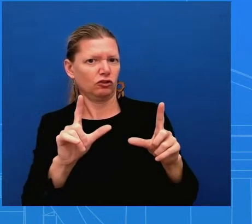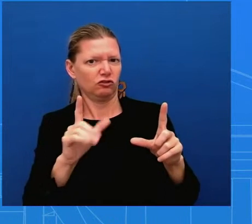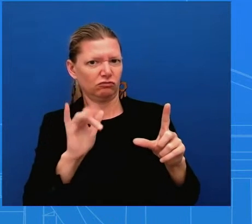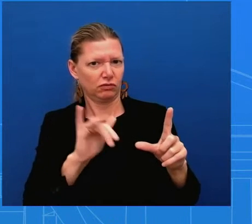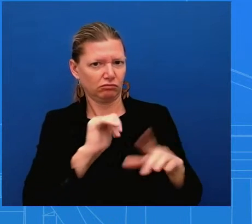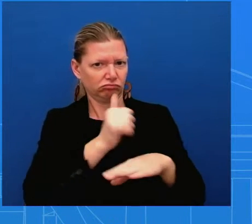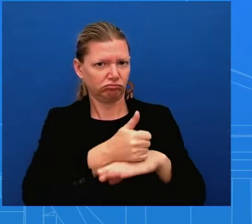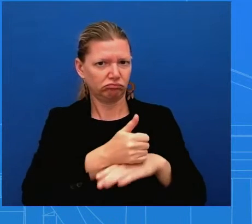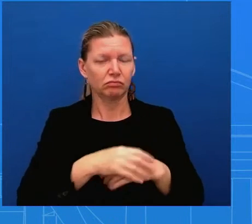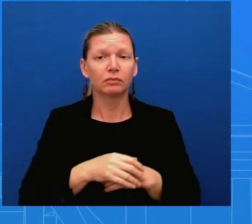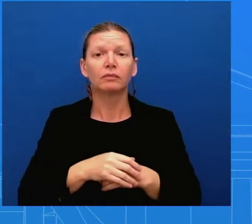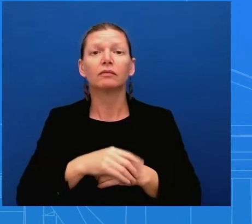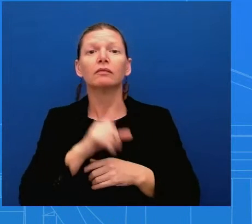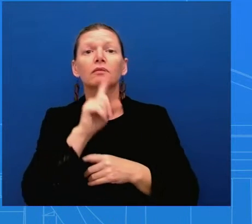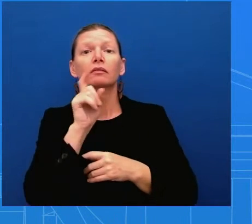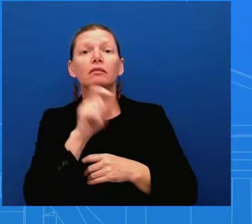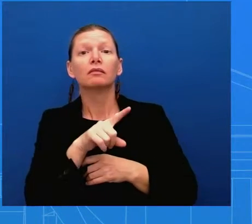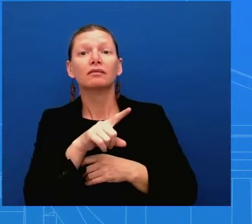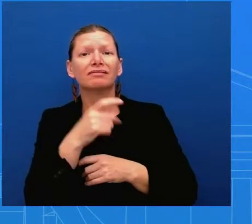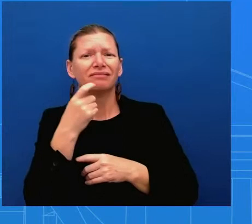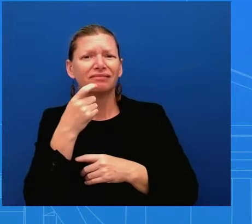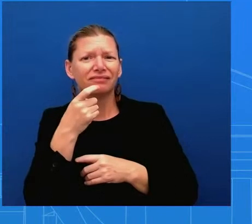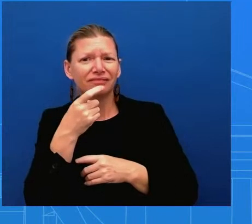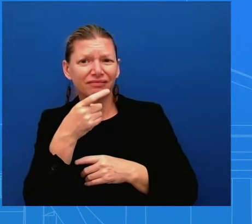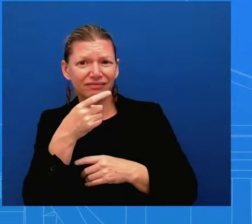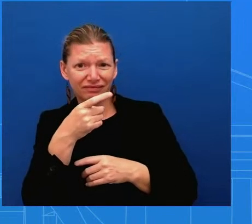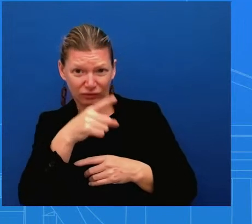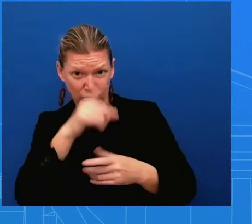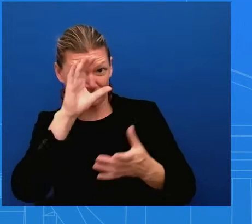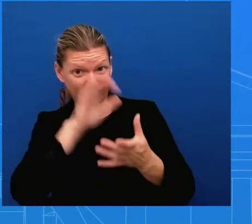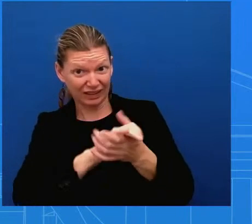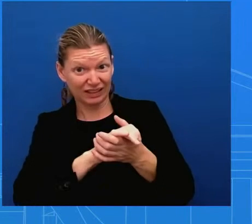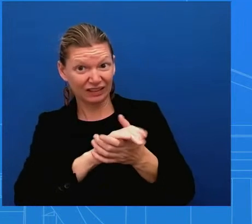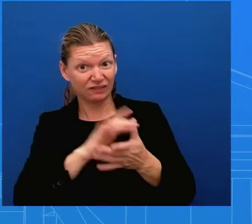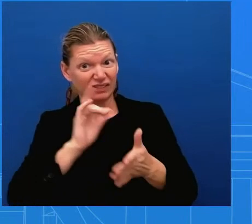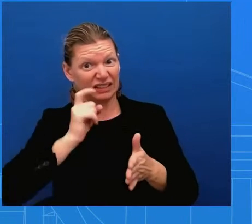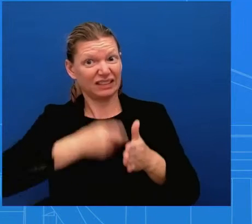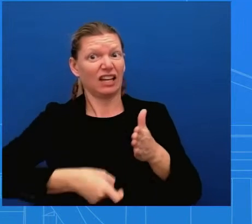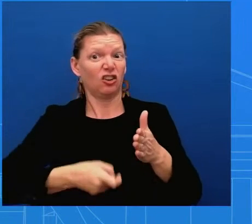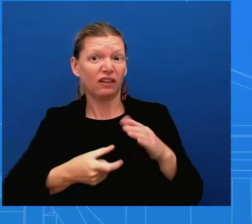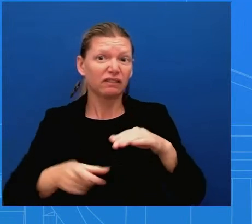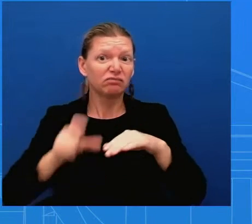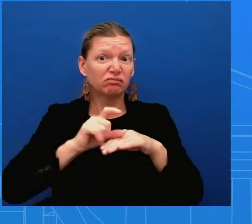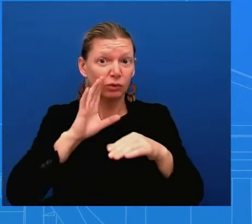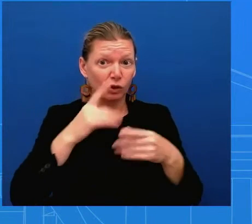And what we have been really, really car- clear about is protecting workers, protecting businesses,